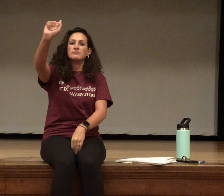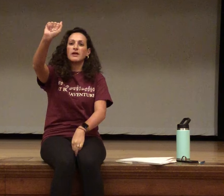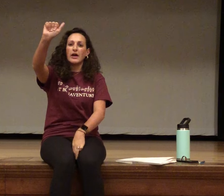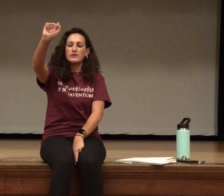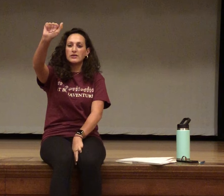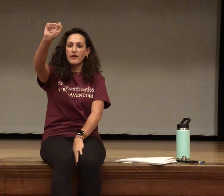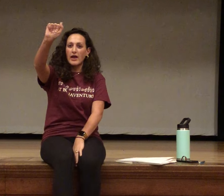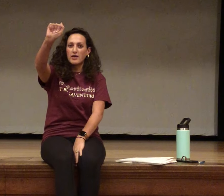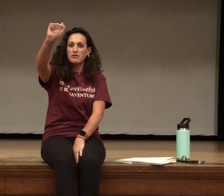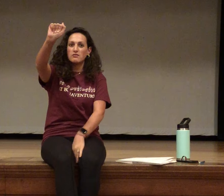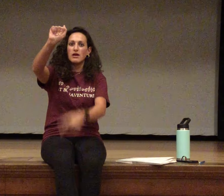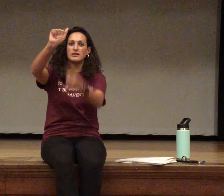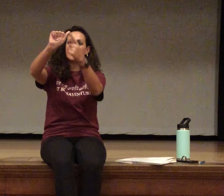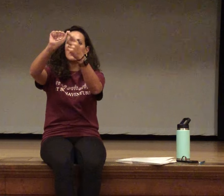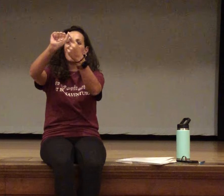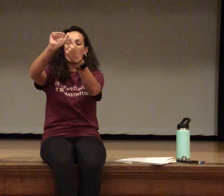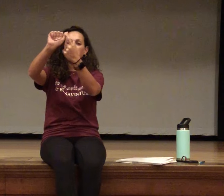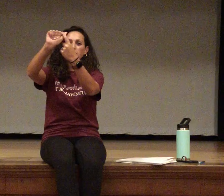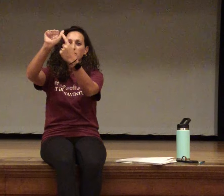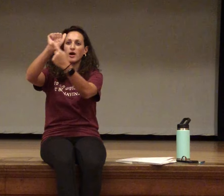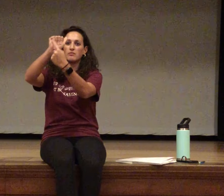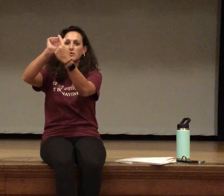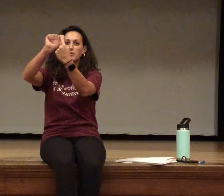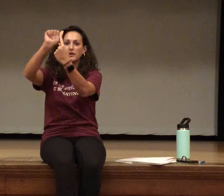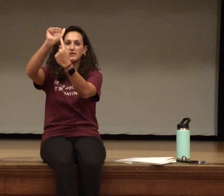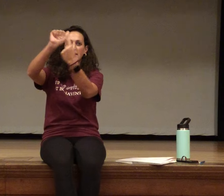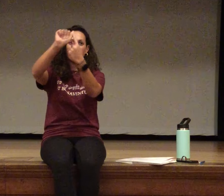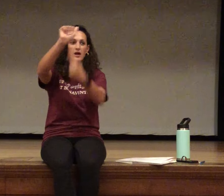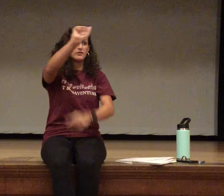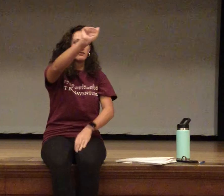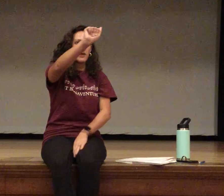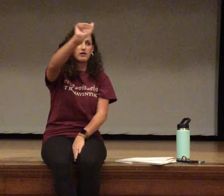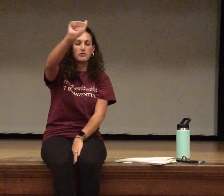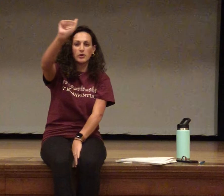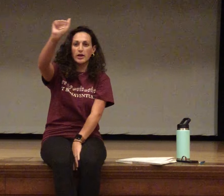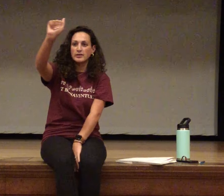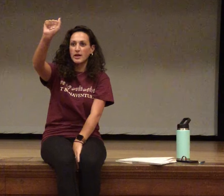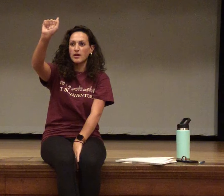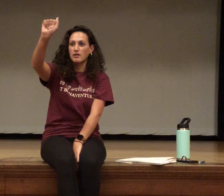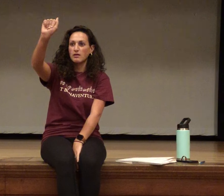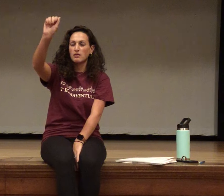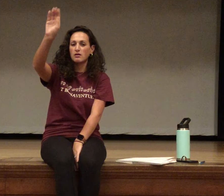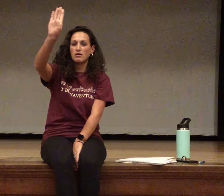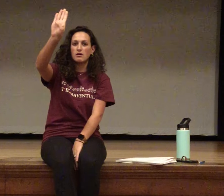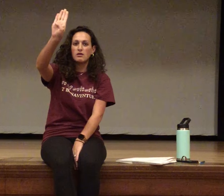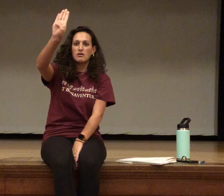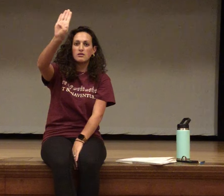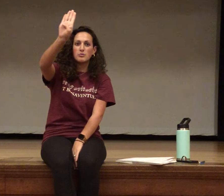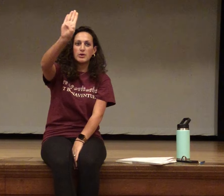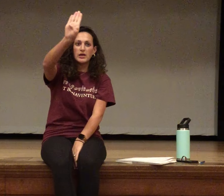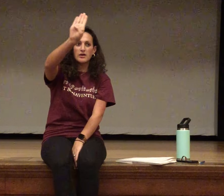and now we think of a as that um your thumb being the tail end of that lowercase a B